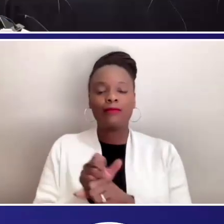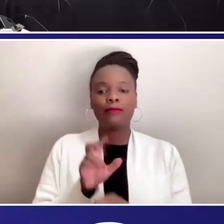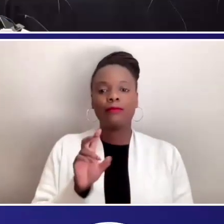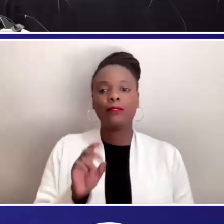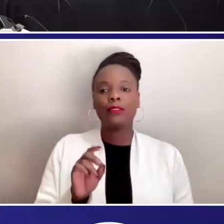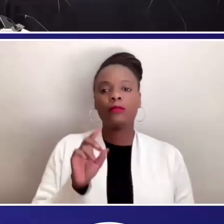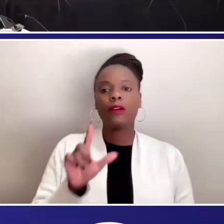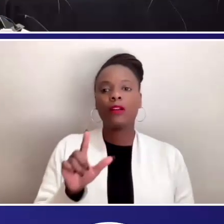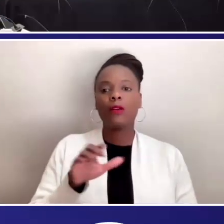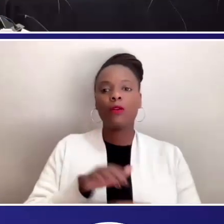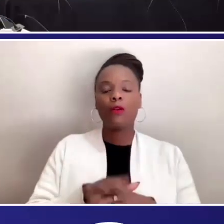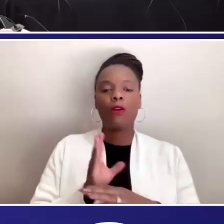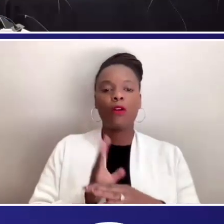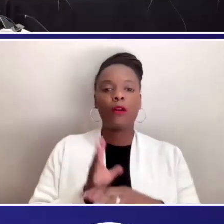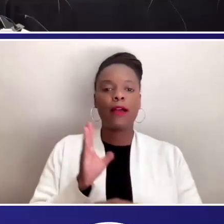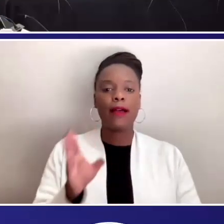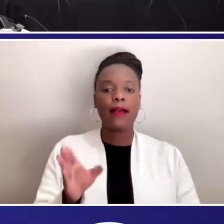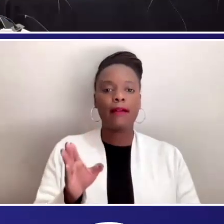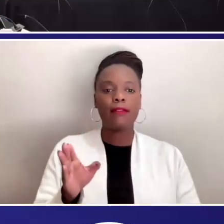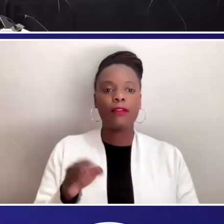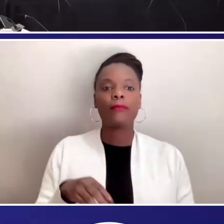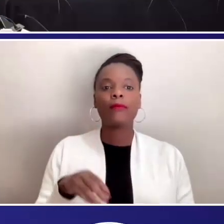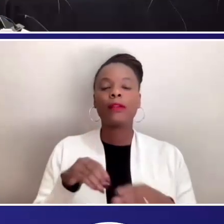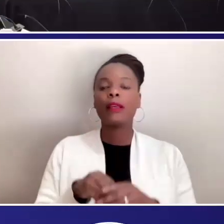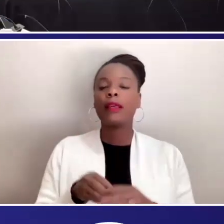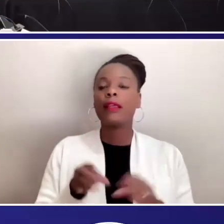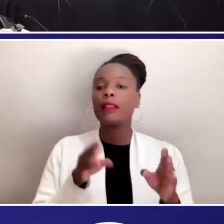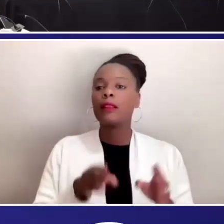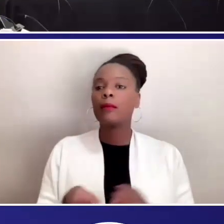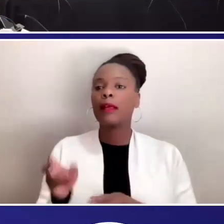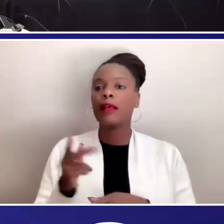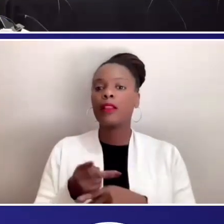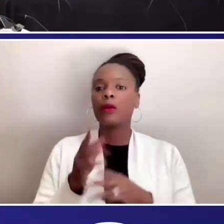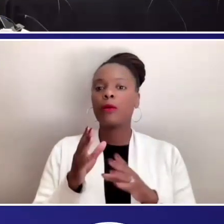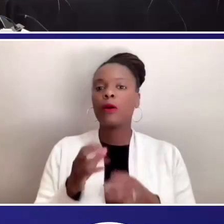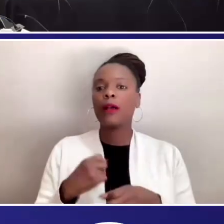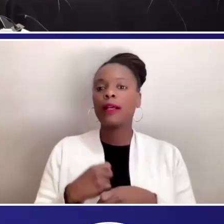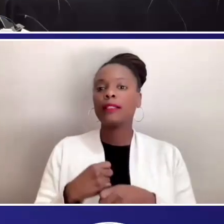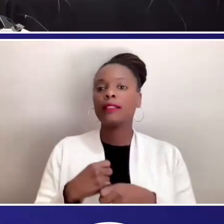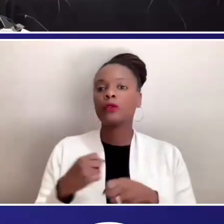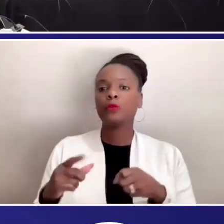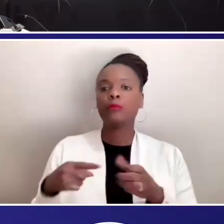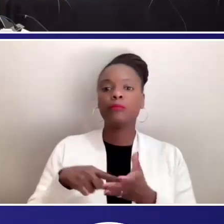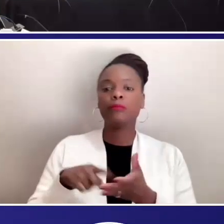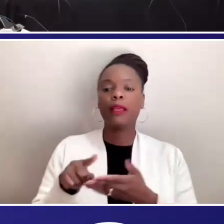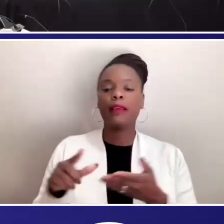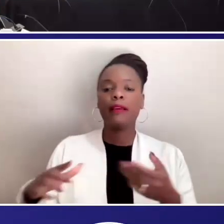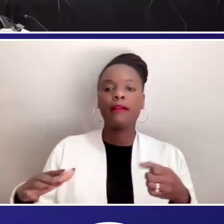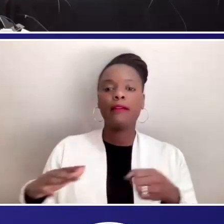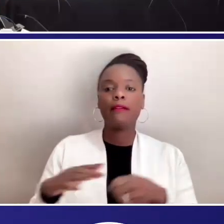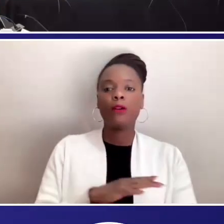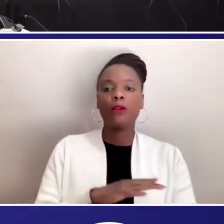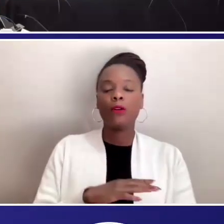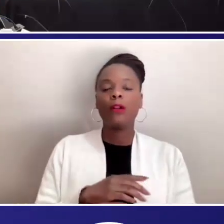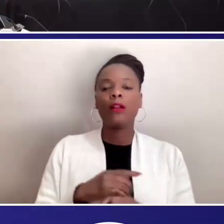Under this plan, a borrower must repay a loan in full by making fixed monthly payments over a repayment period that varies with the total amount of the